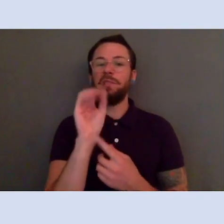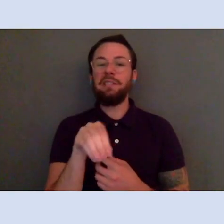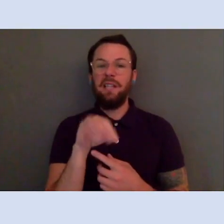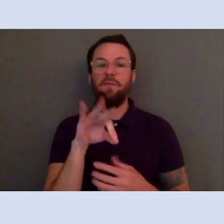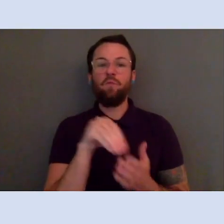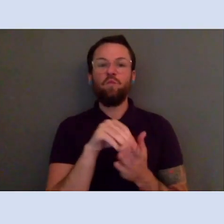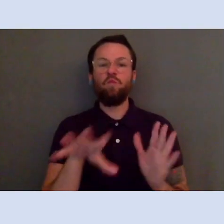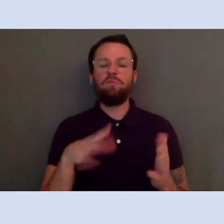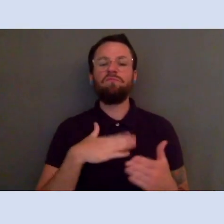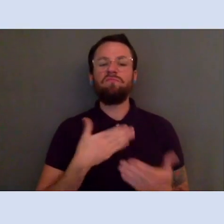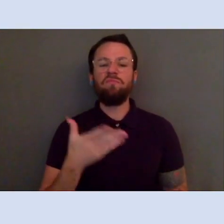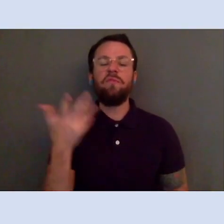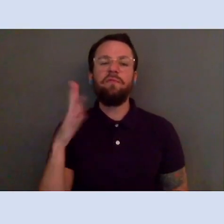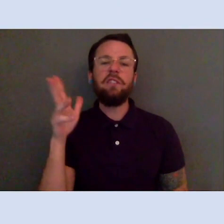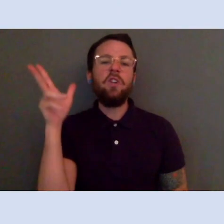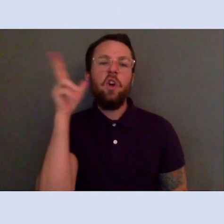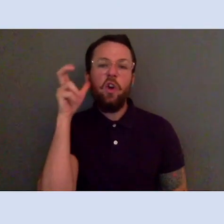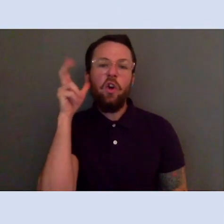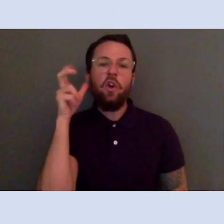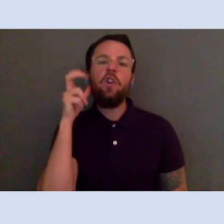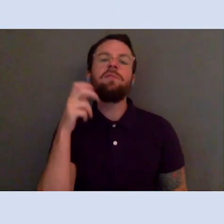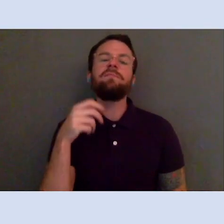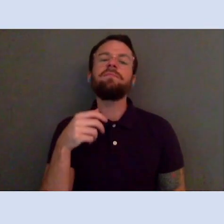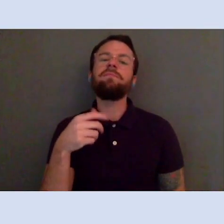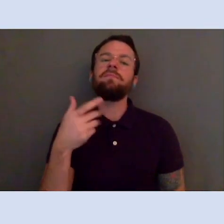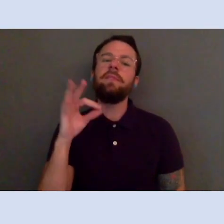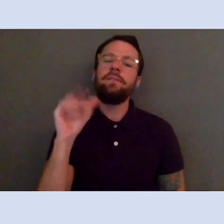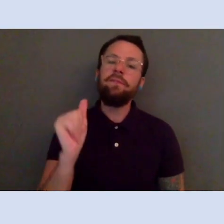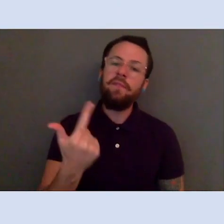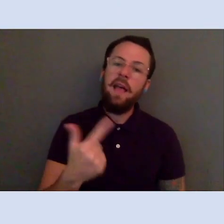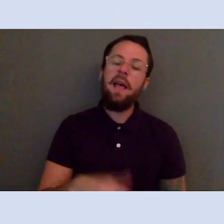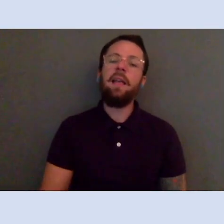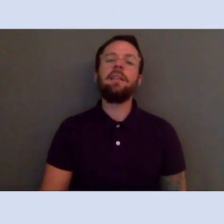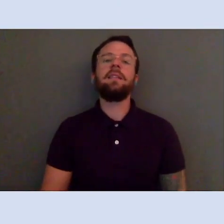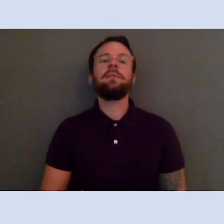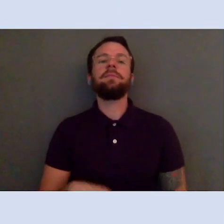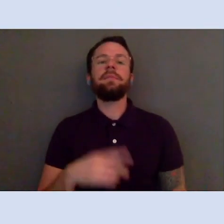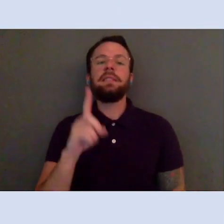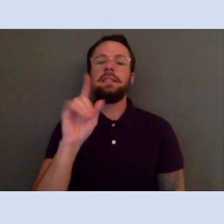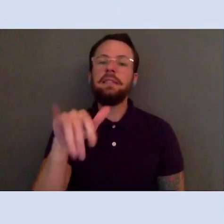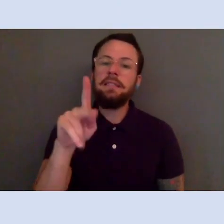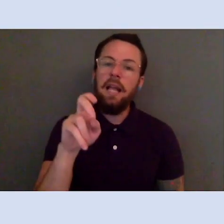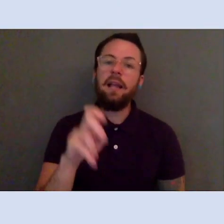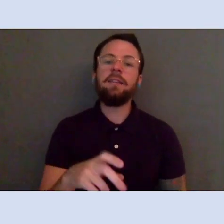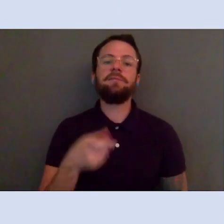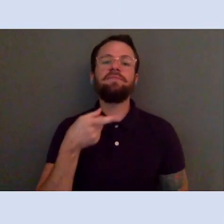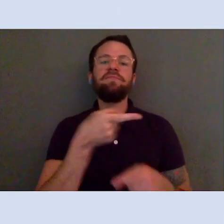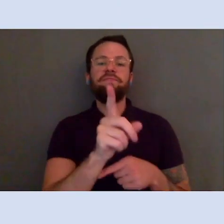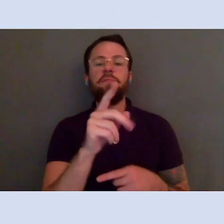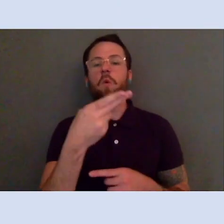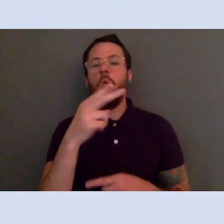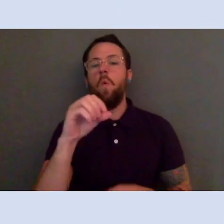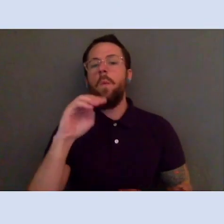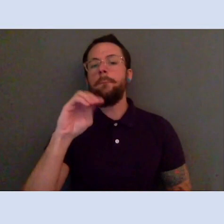Schools in general are not safe for gender expansive students.